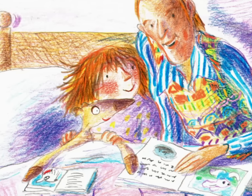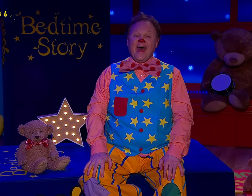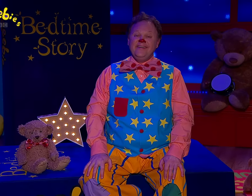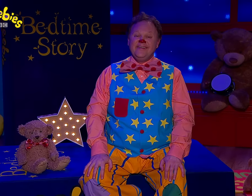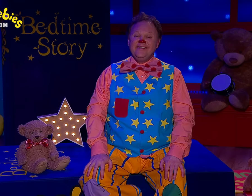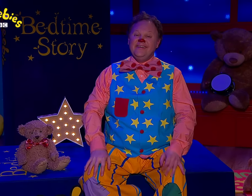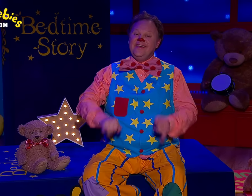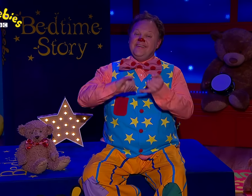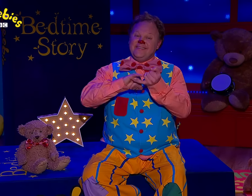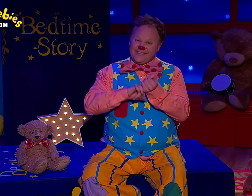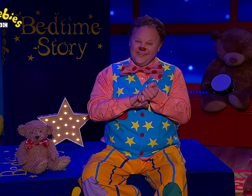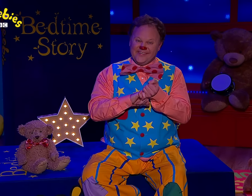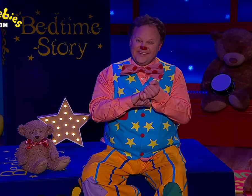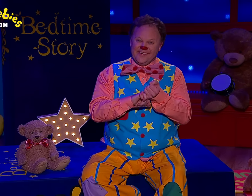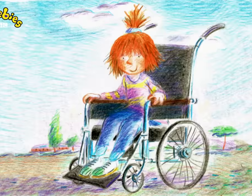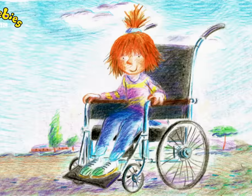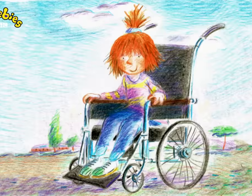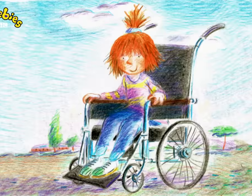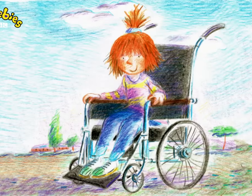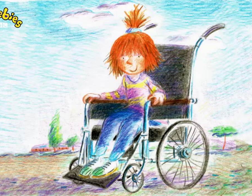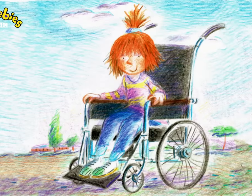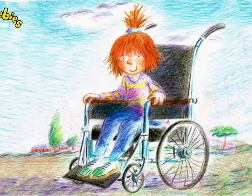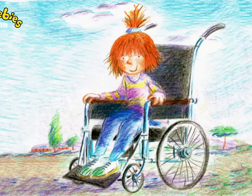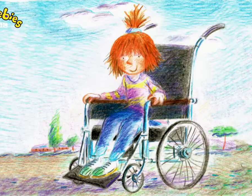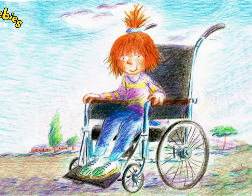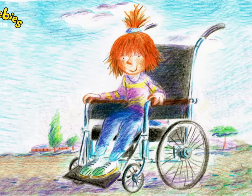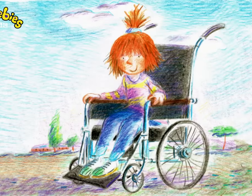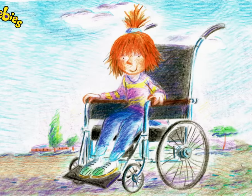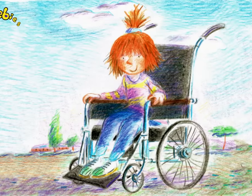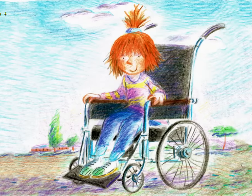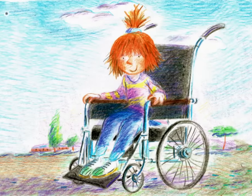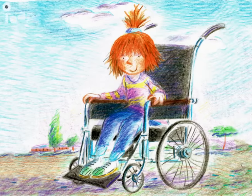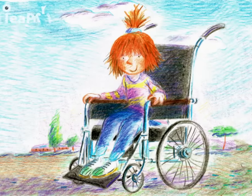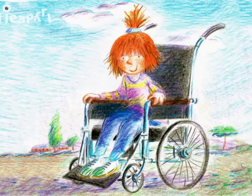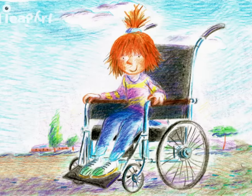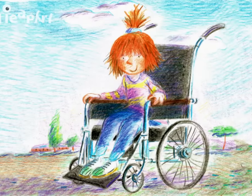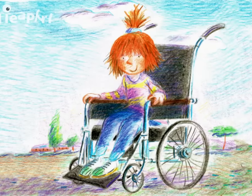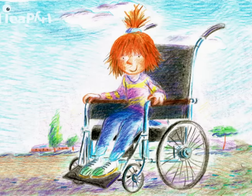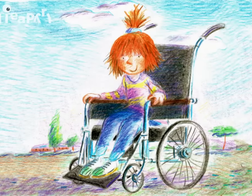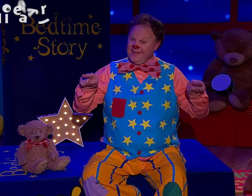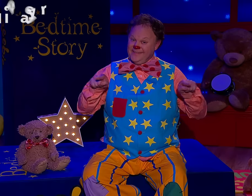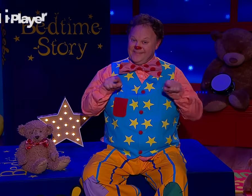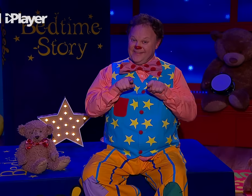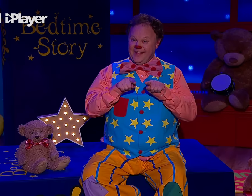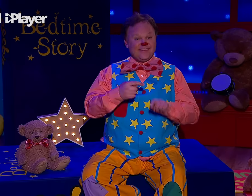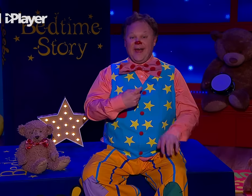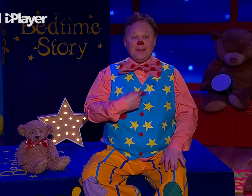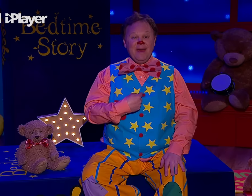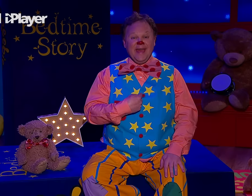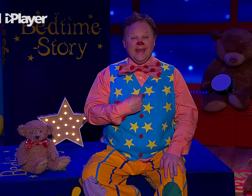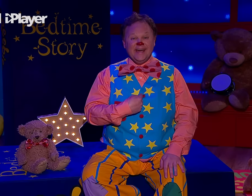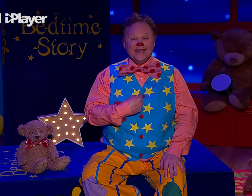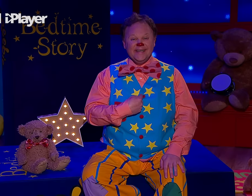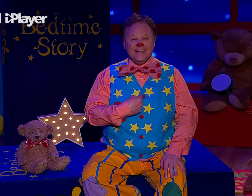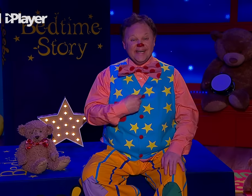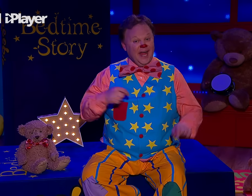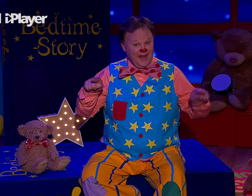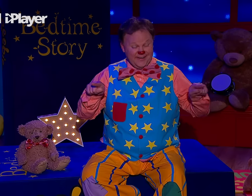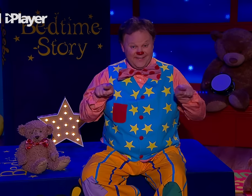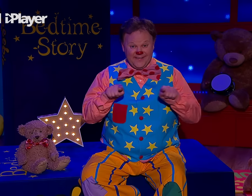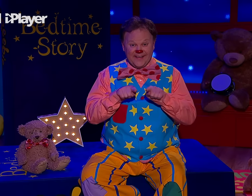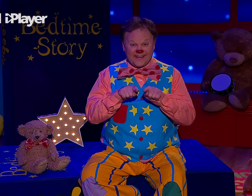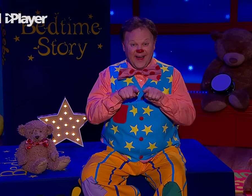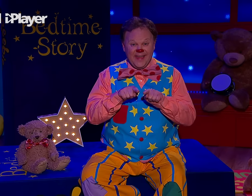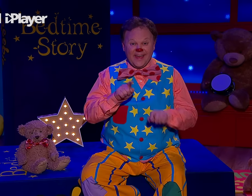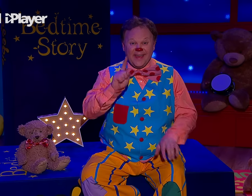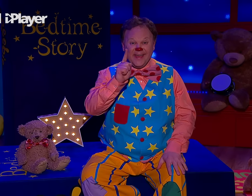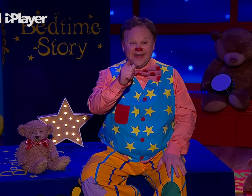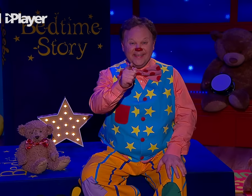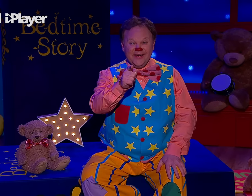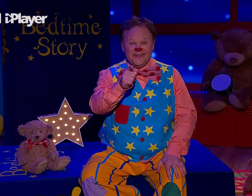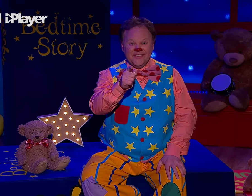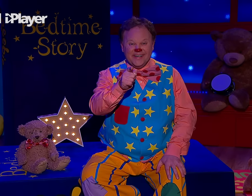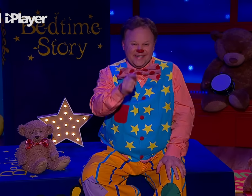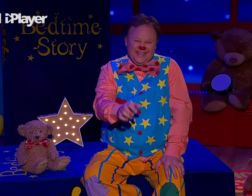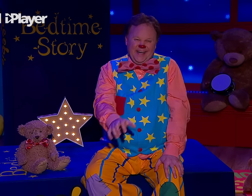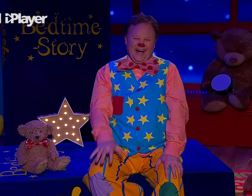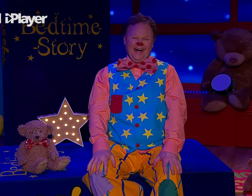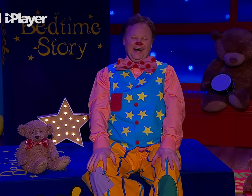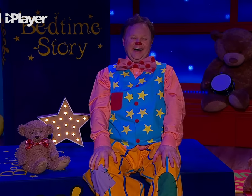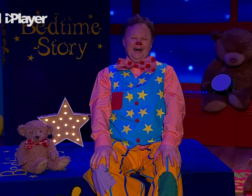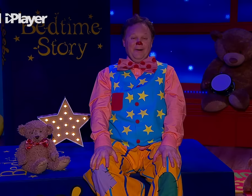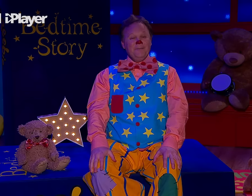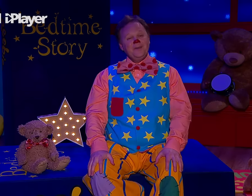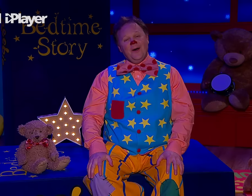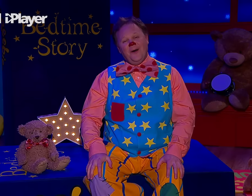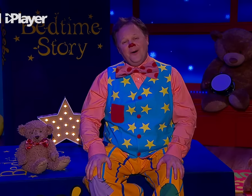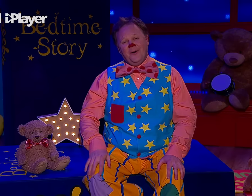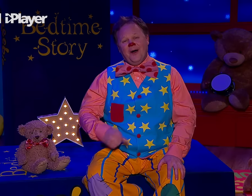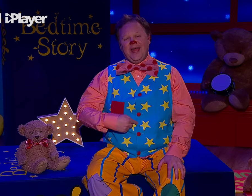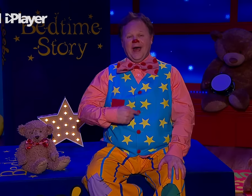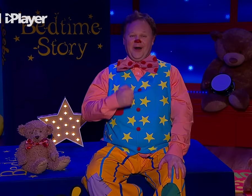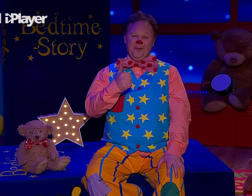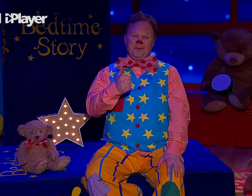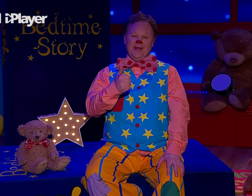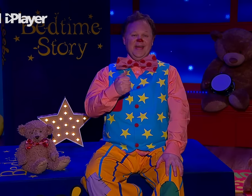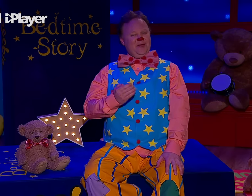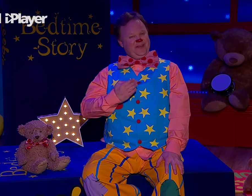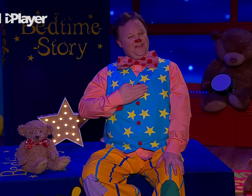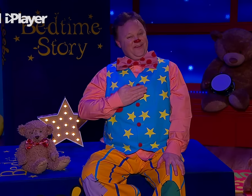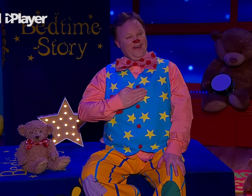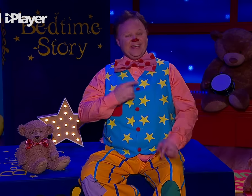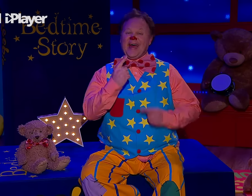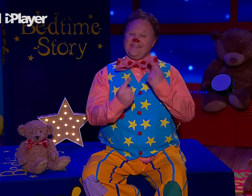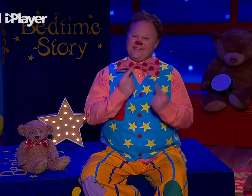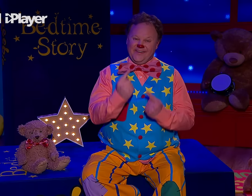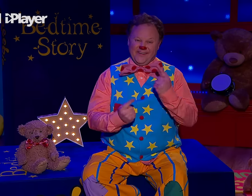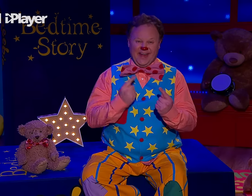that is susan through and through just like me just like you oh i hope you enjoyed that story